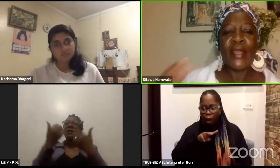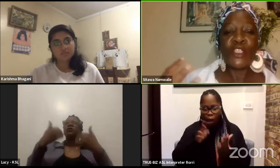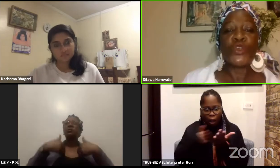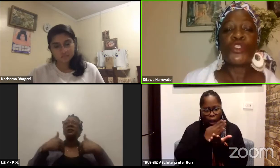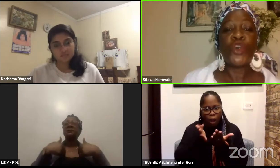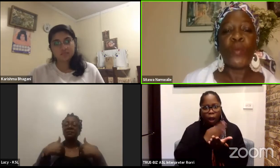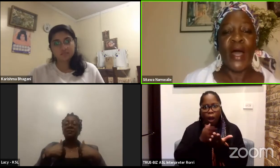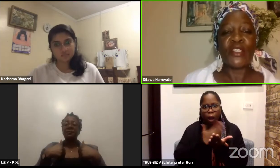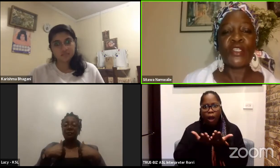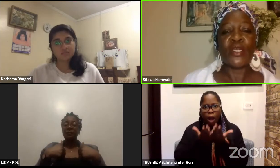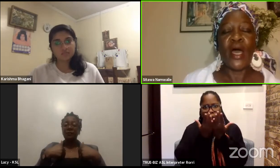I understood so much.